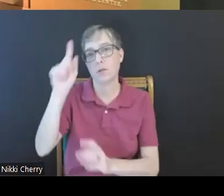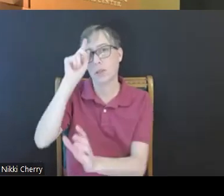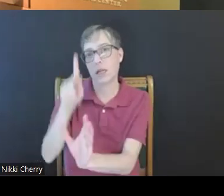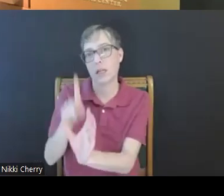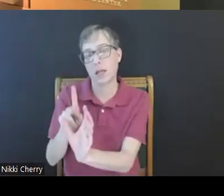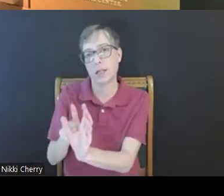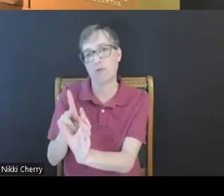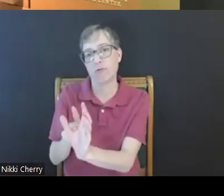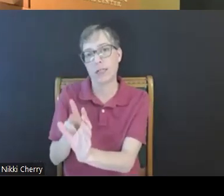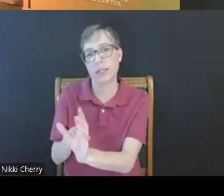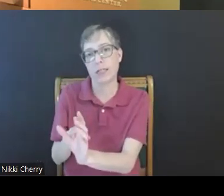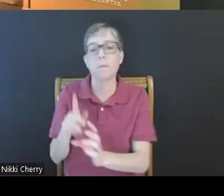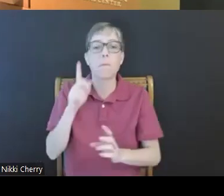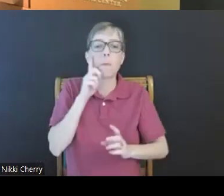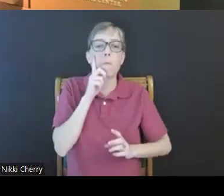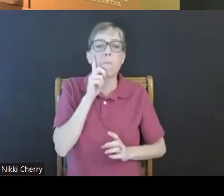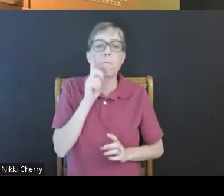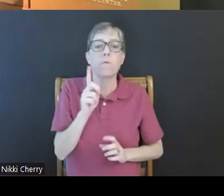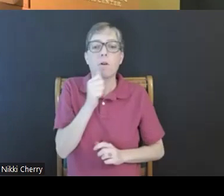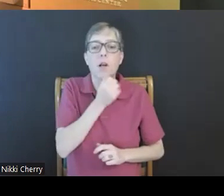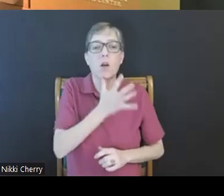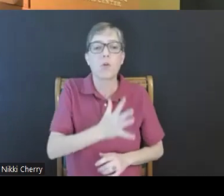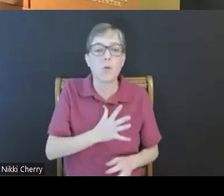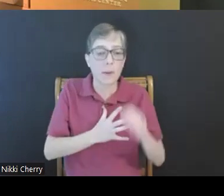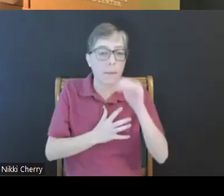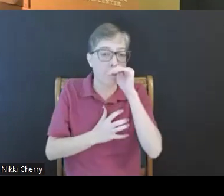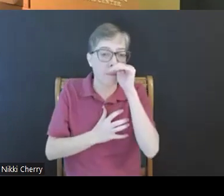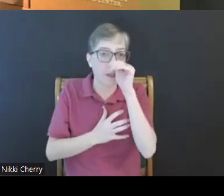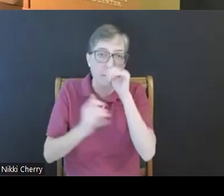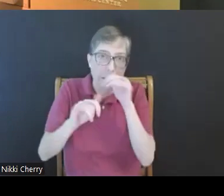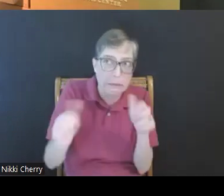in the peripartum period are very challenging for me as a general psychiatrist I got a call